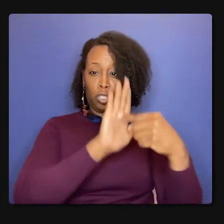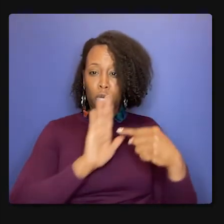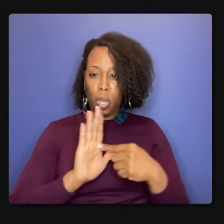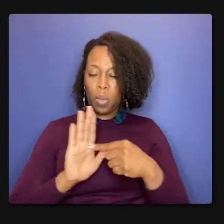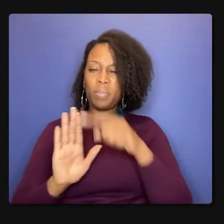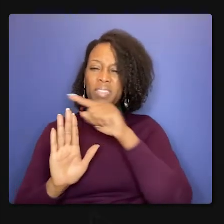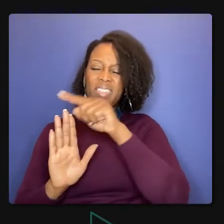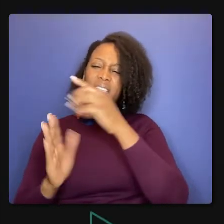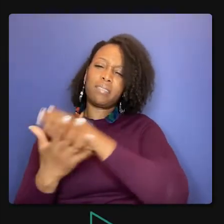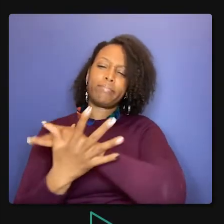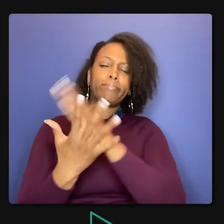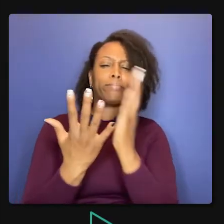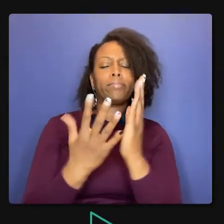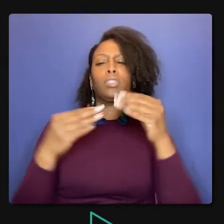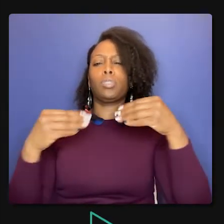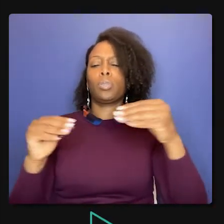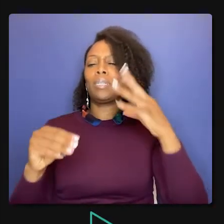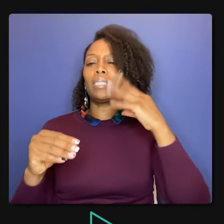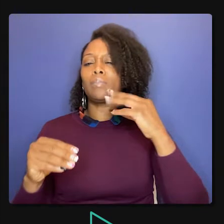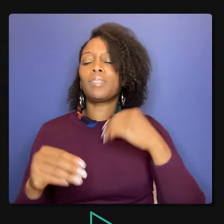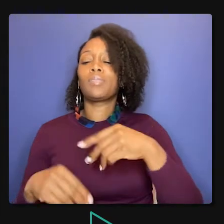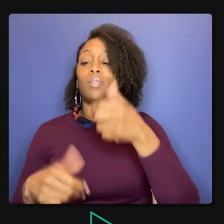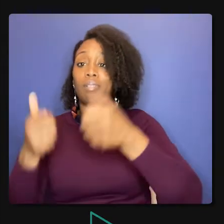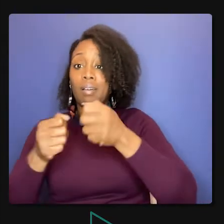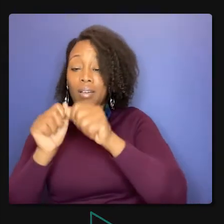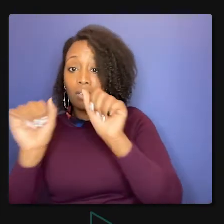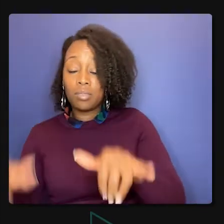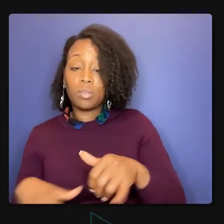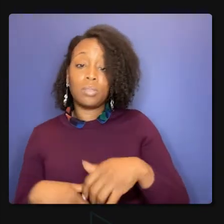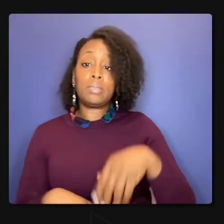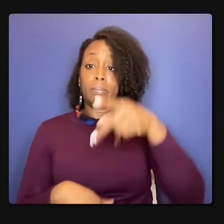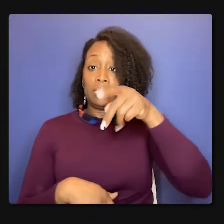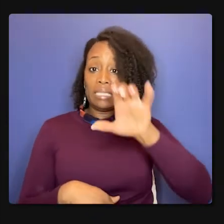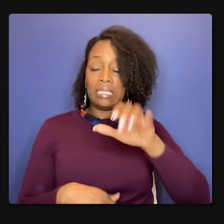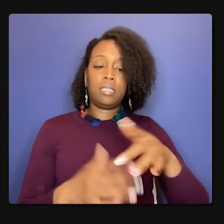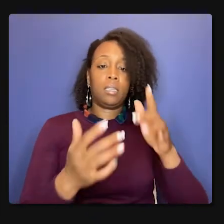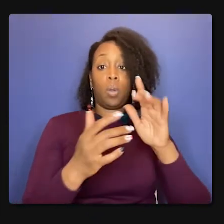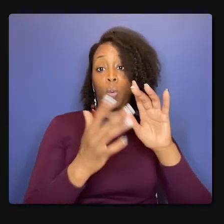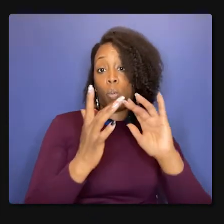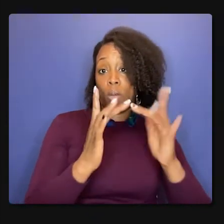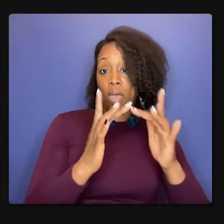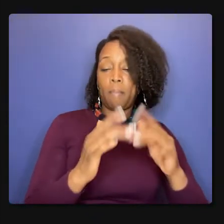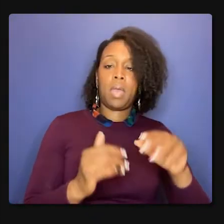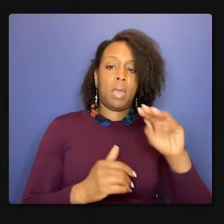span across Store experiences on console, PC, Web and mobile apps.